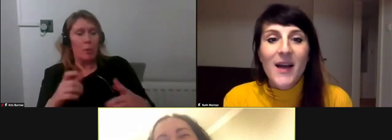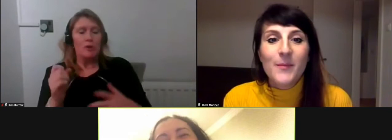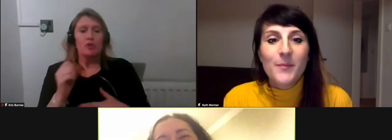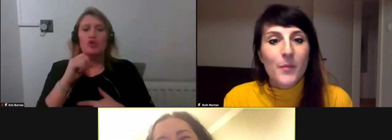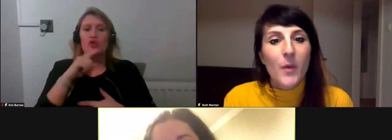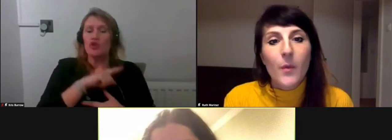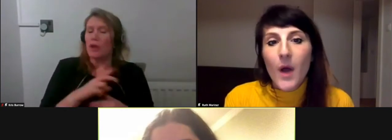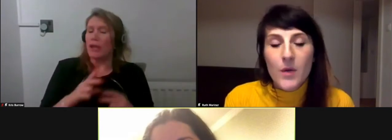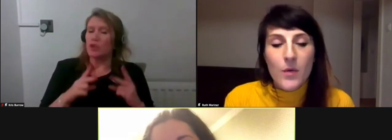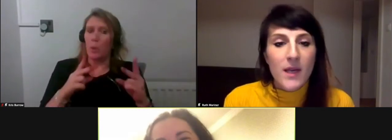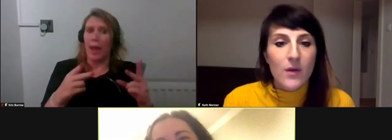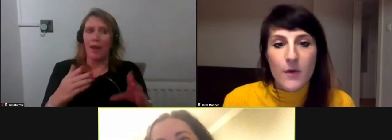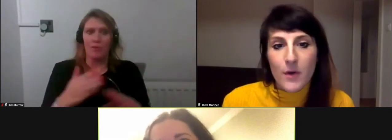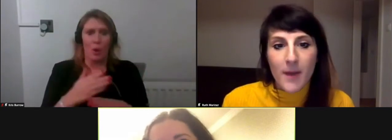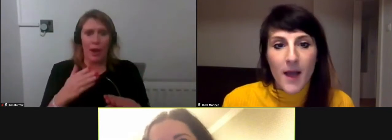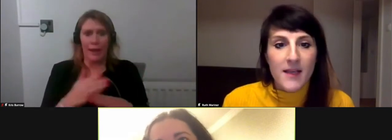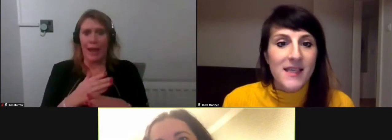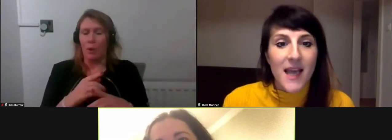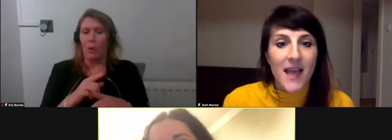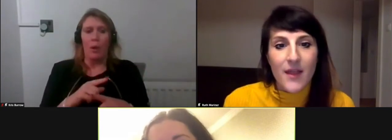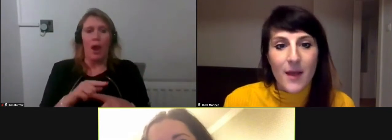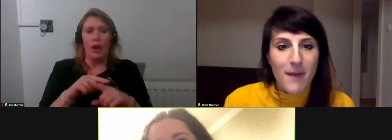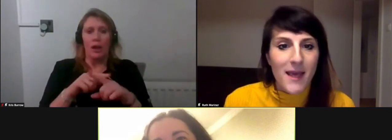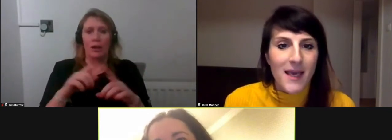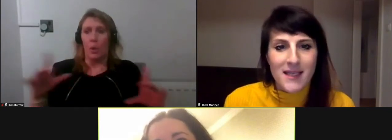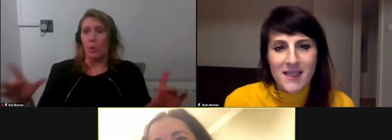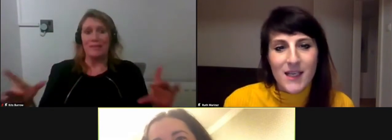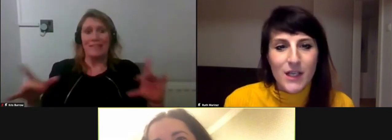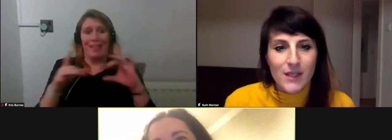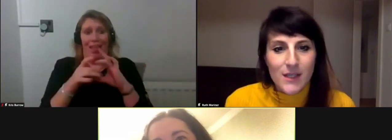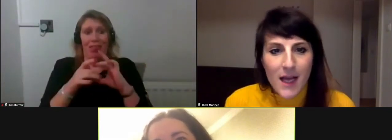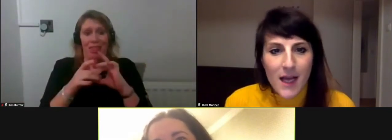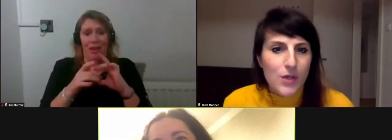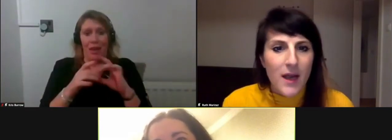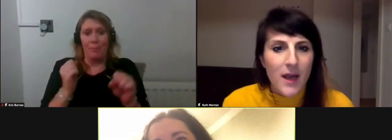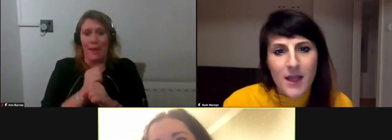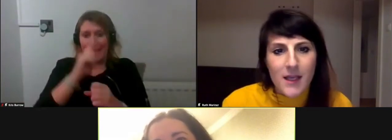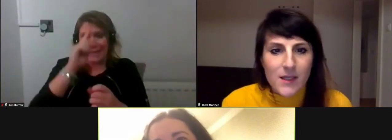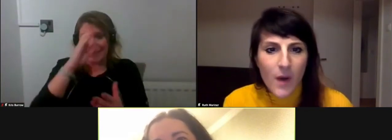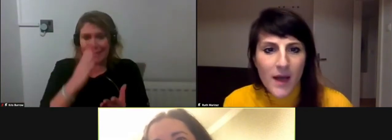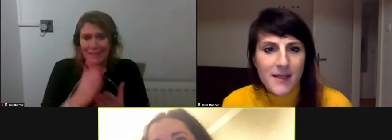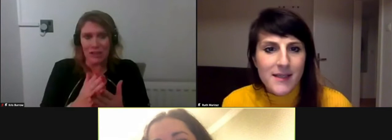weren't on in a room kind of together making decisions, kind of trying in this